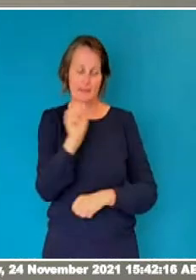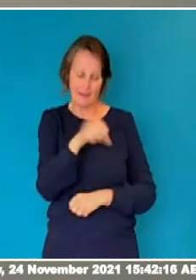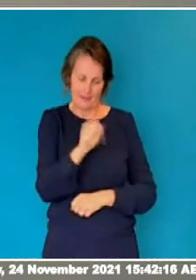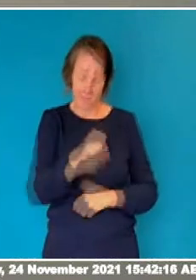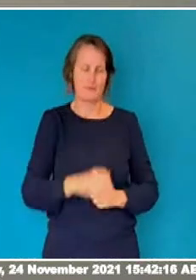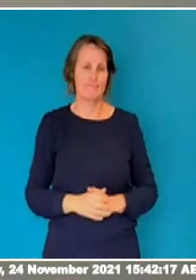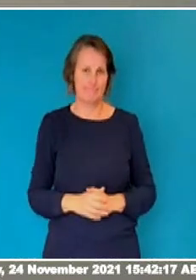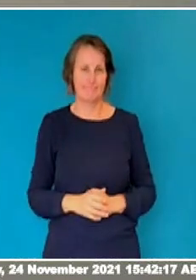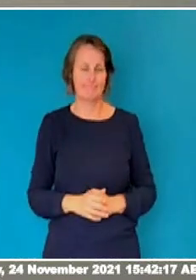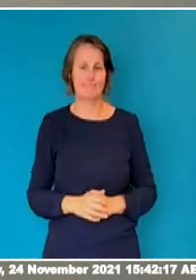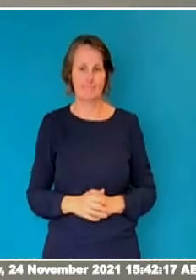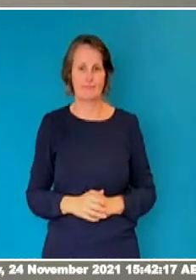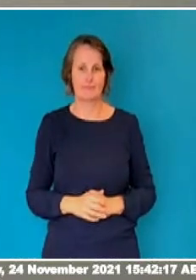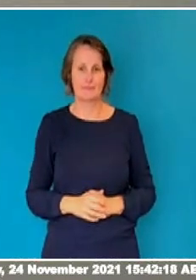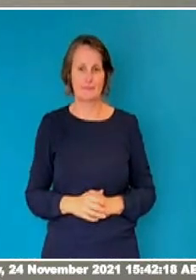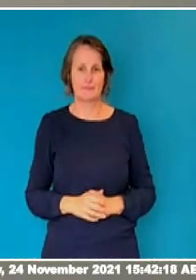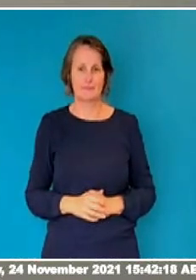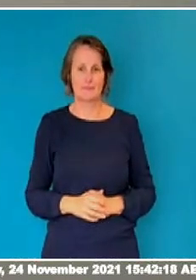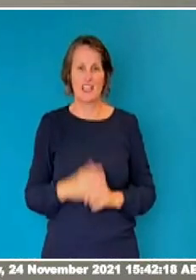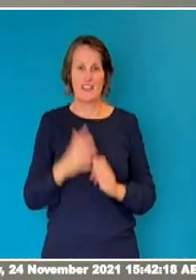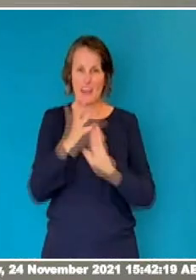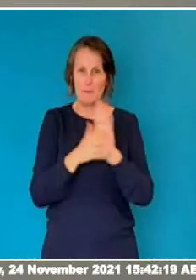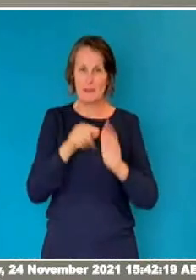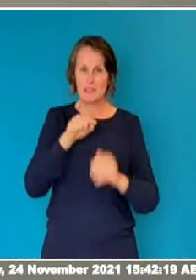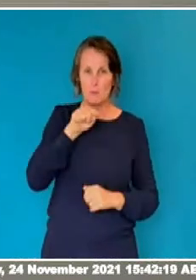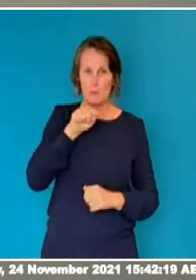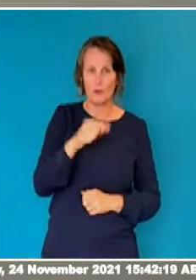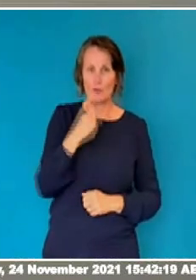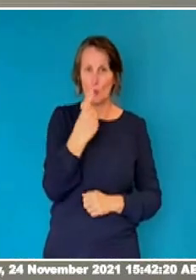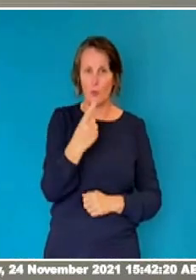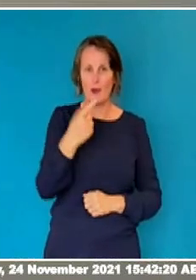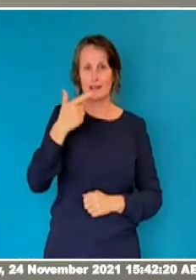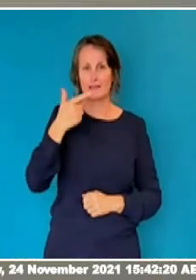That equates to 1.7 per cent of your workforce?